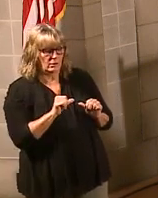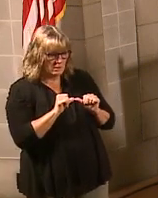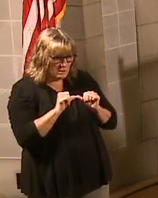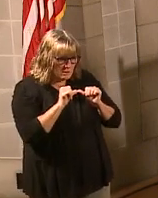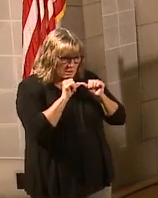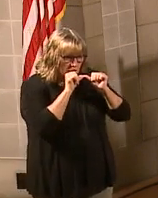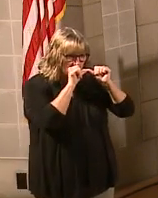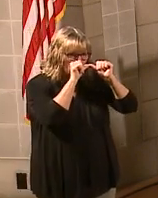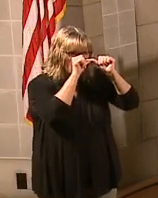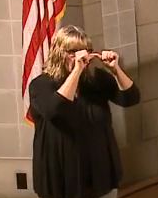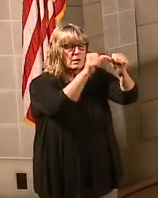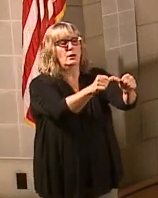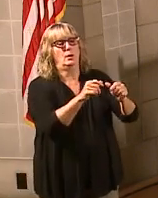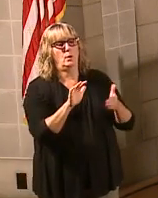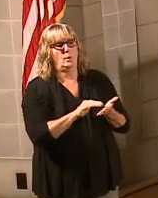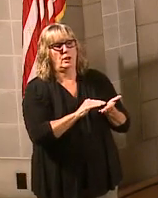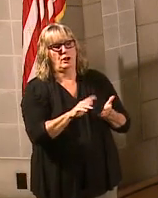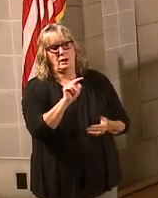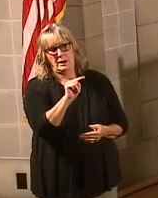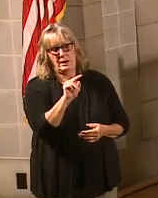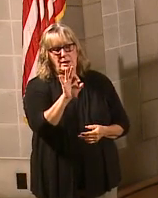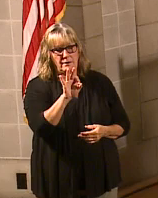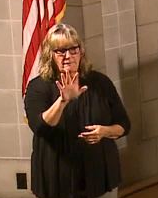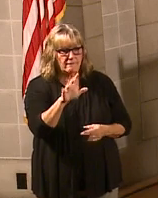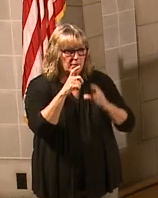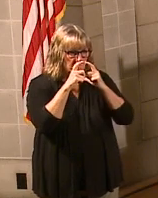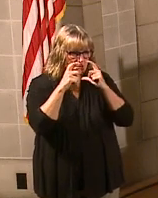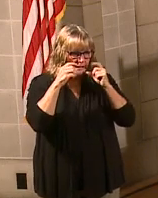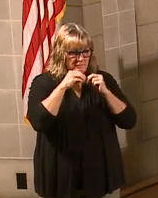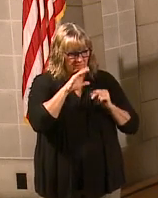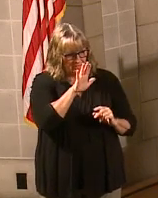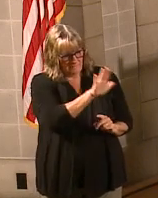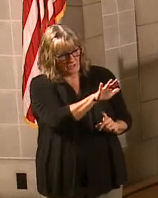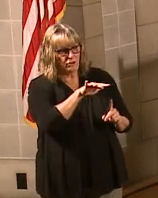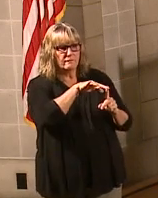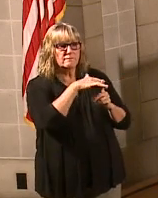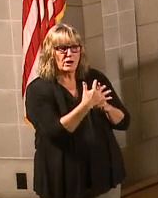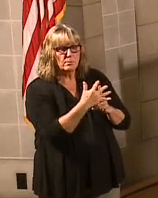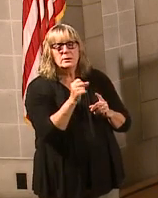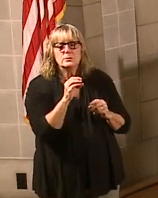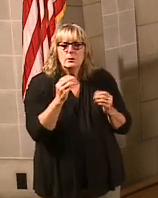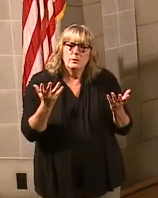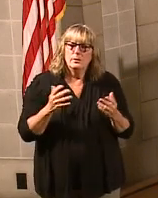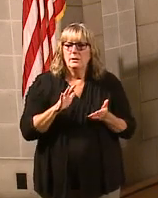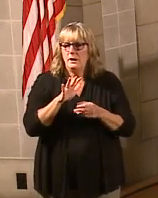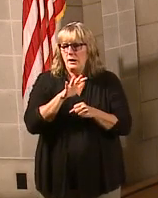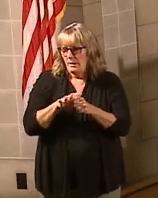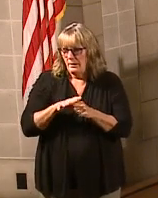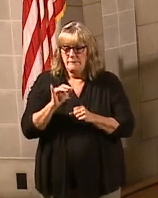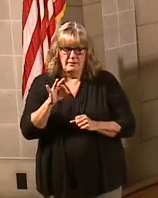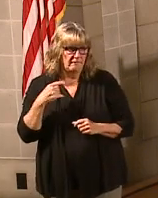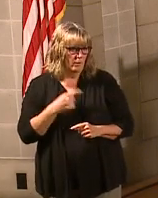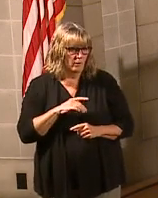SO CLEARLY OSHA BELIEVES THAT THERE'S SOME ISSUE WITH REGARD